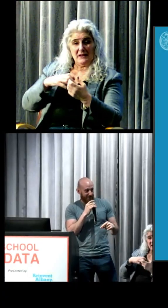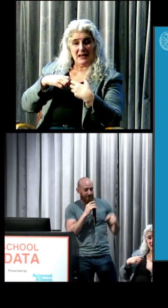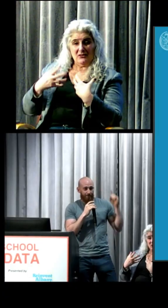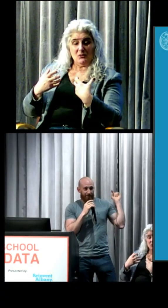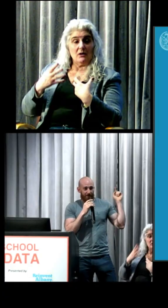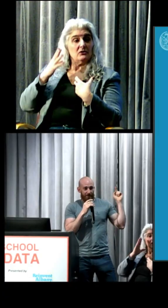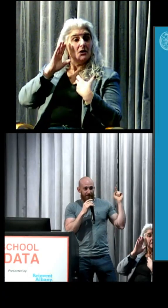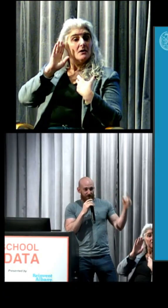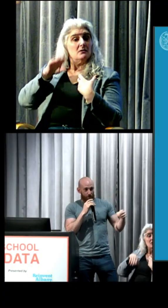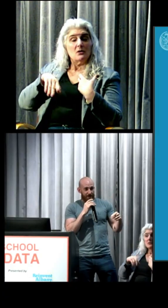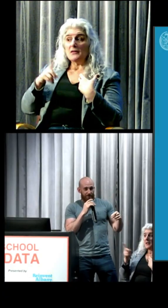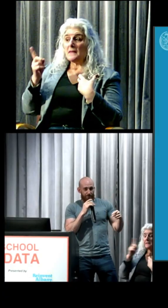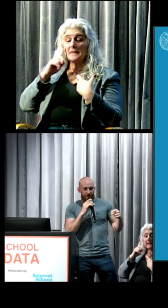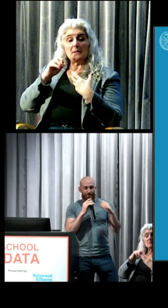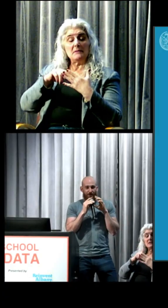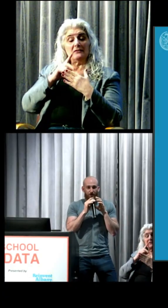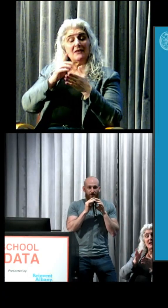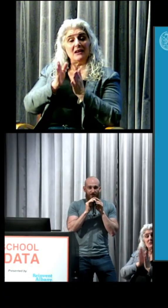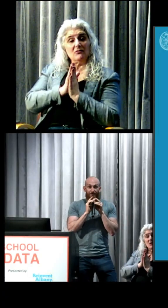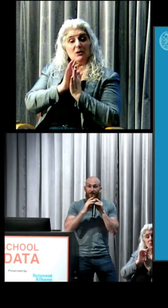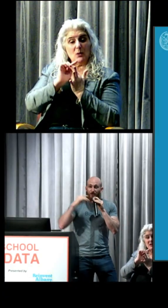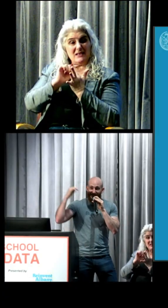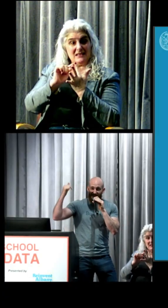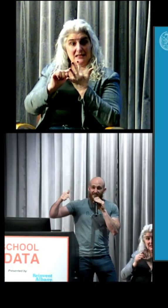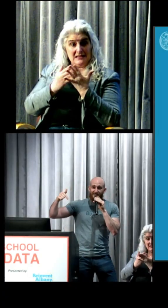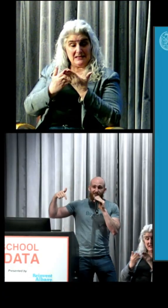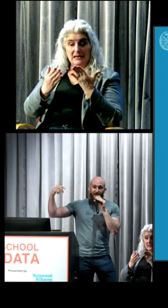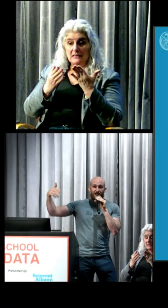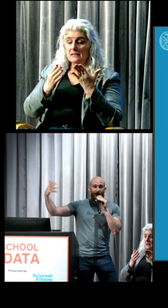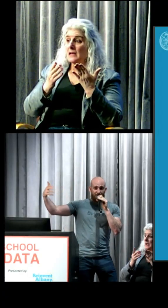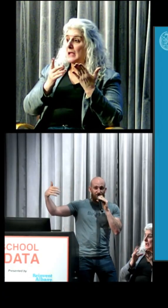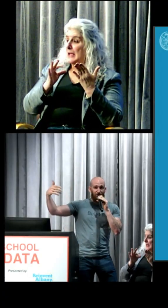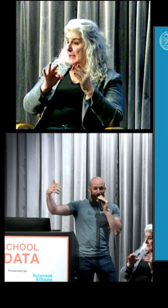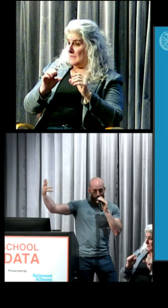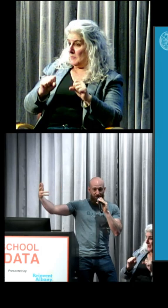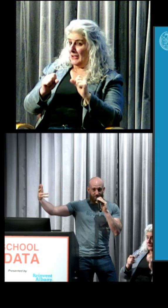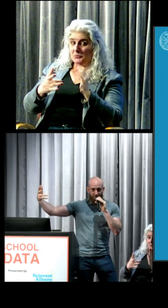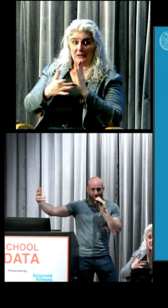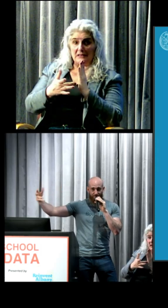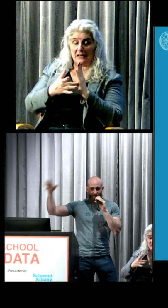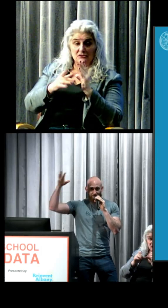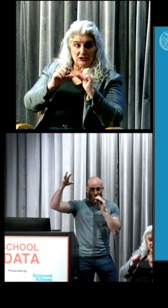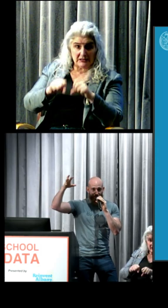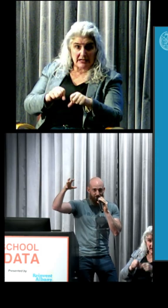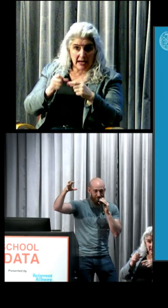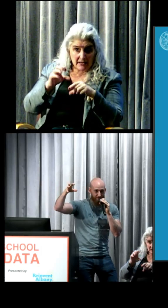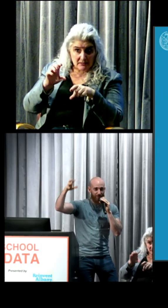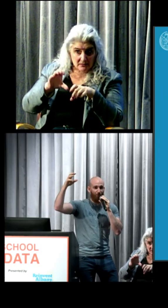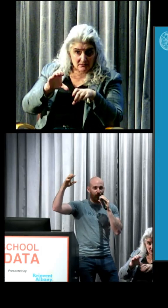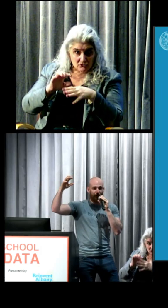We did throw out hospitals. So one of the, when you're making an exhibit, you make a lot of decisions.